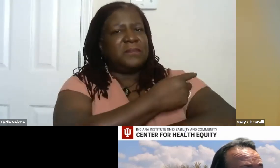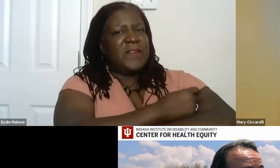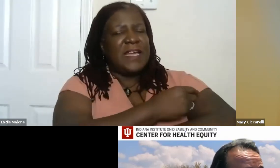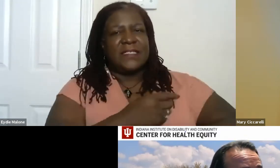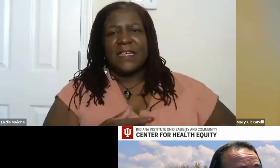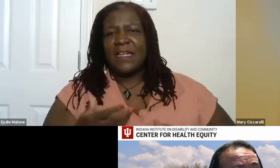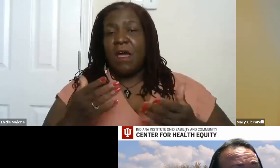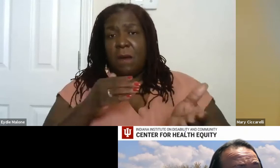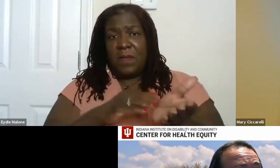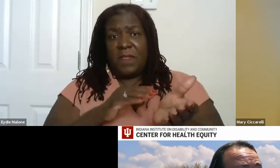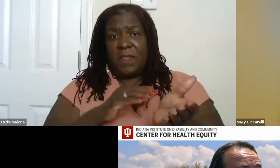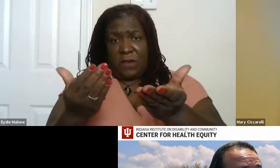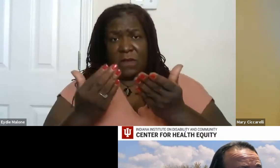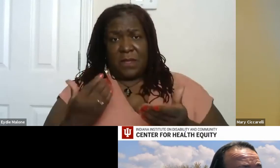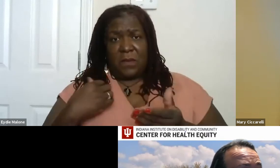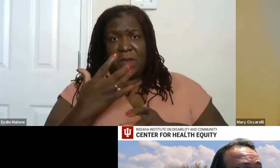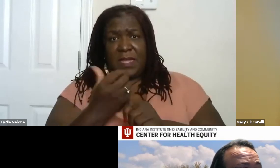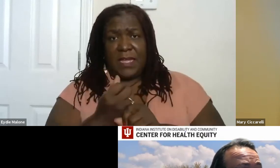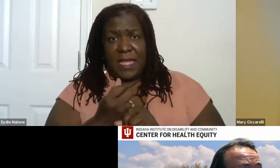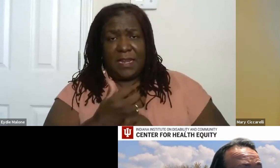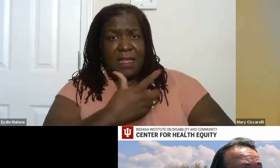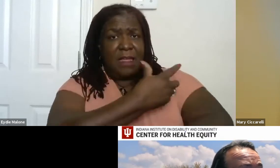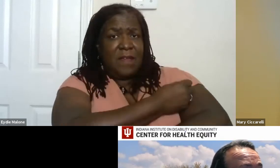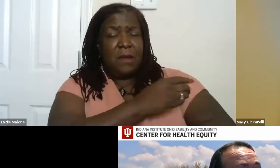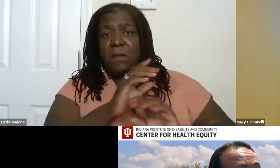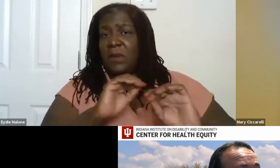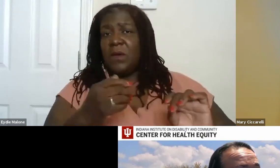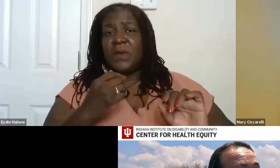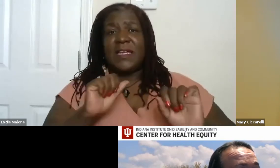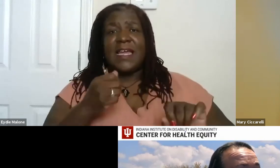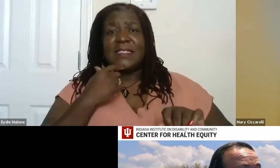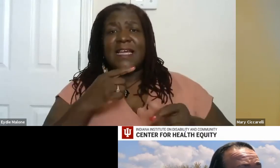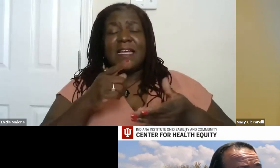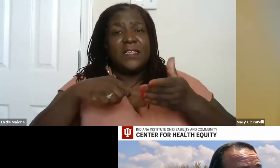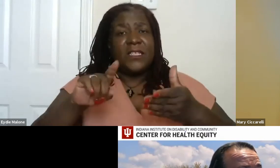vaccinated, but no one can answer if there is a way to check that she has responded with